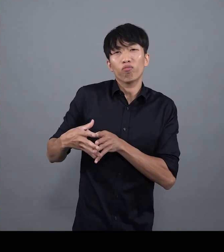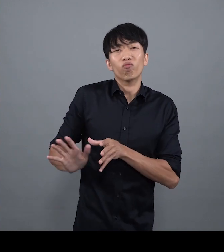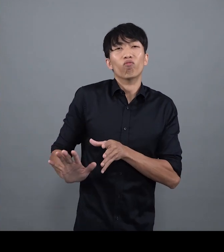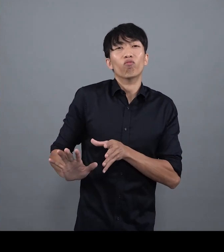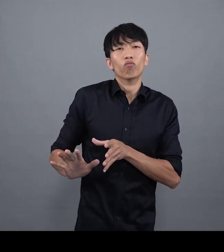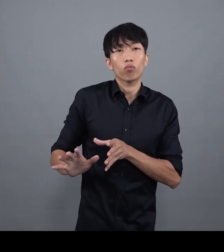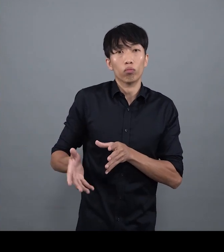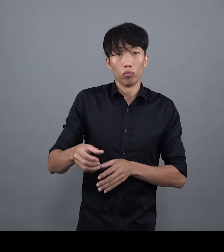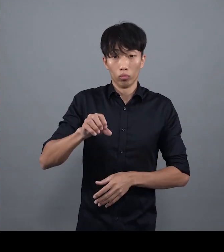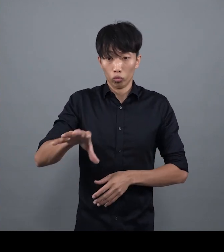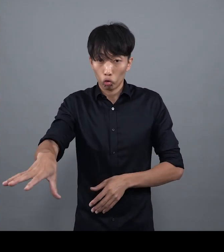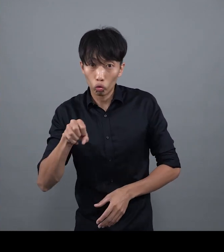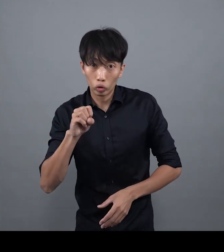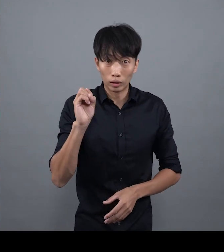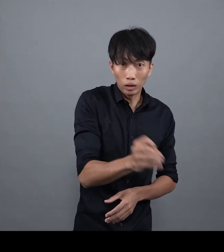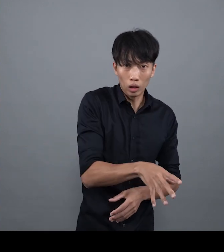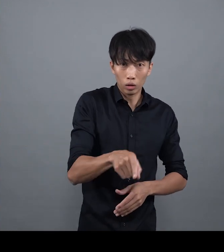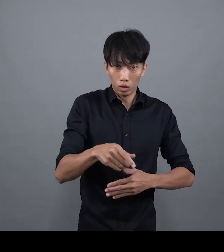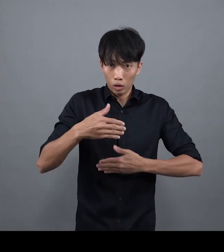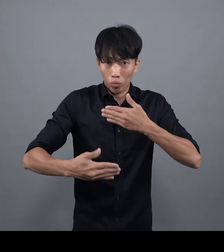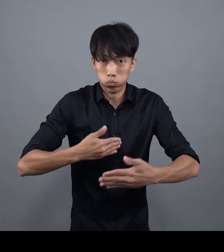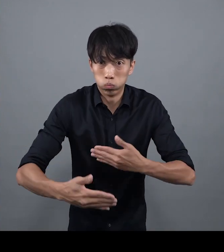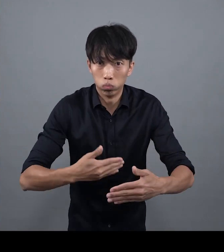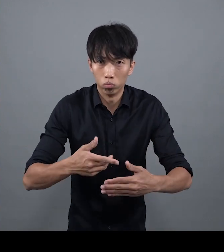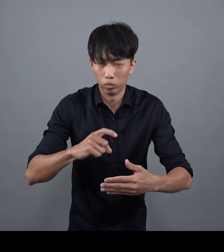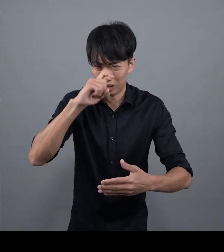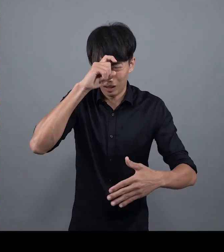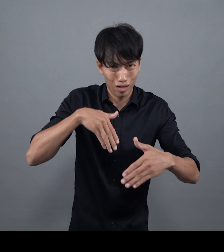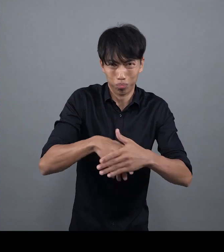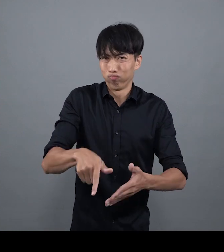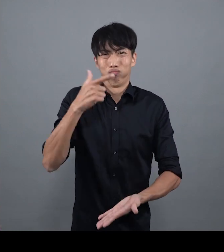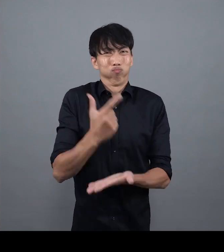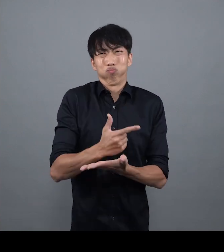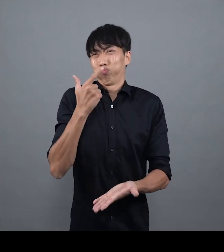It’s important to document this process of give and take